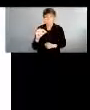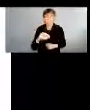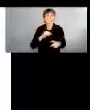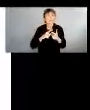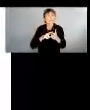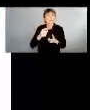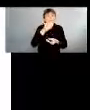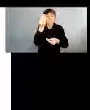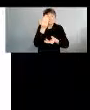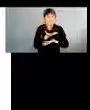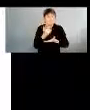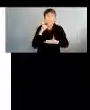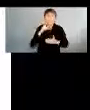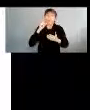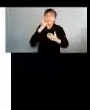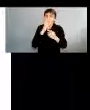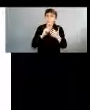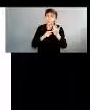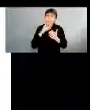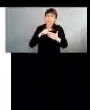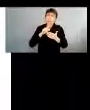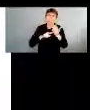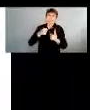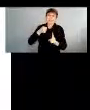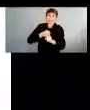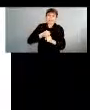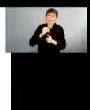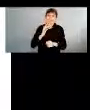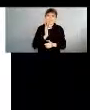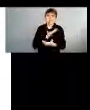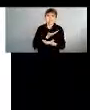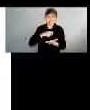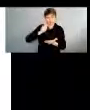point for understanding the impact of it. So, while it’s my job to be an expert in